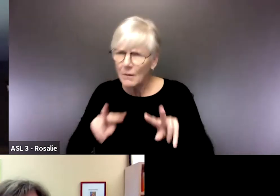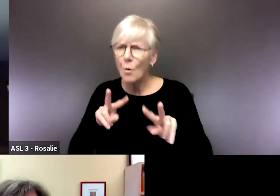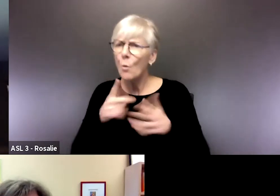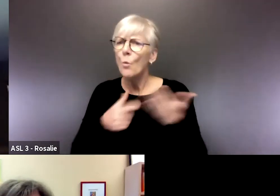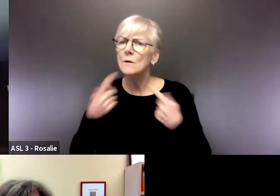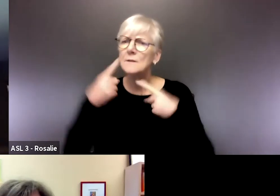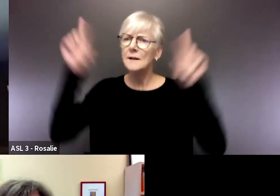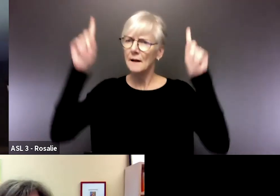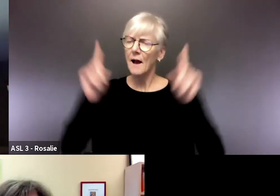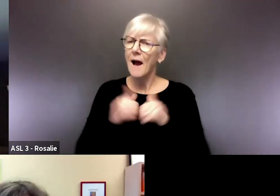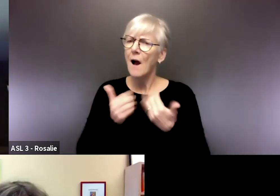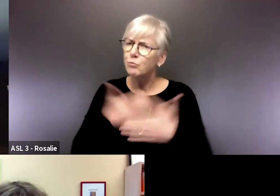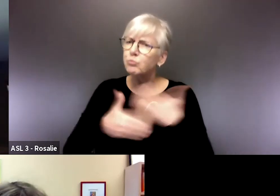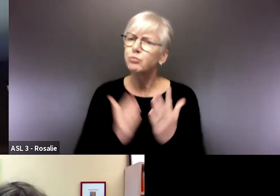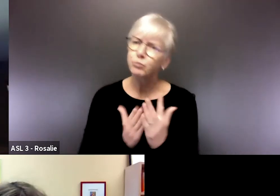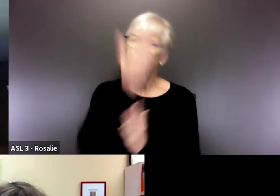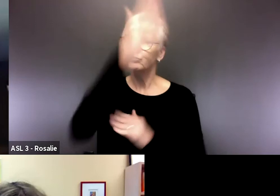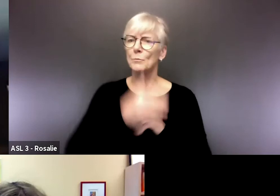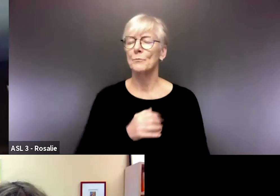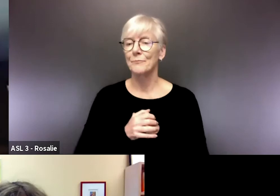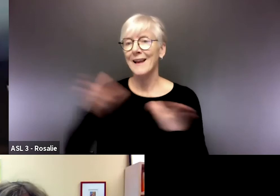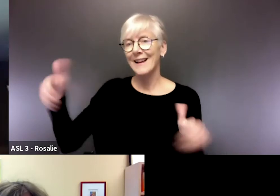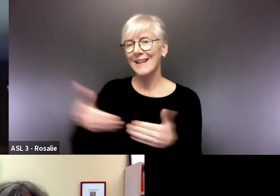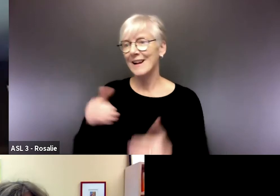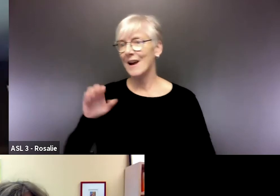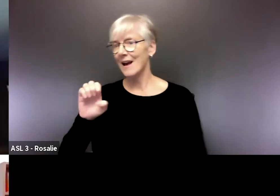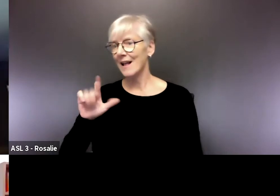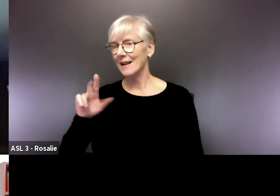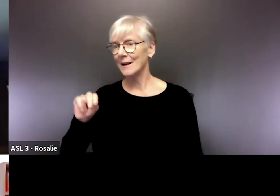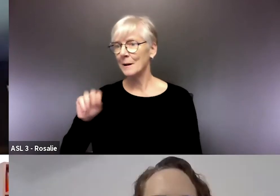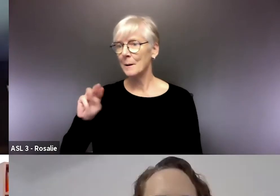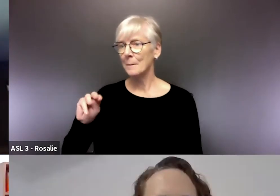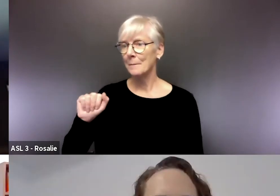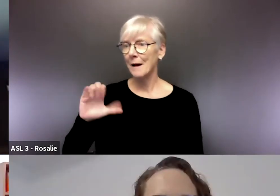I would also like to introduce Ellen MacEachen. Ellen is a professor at the University of